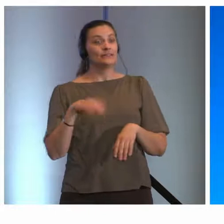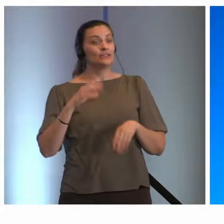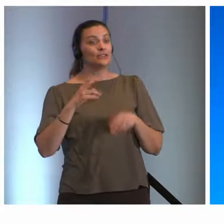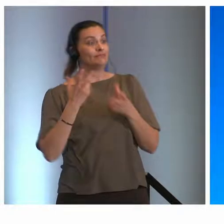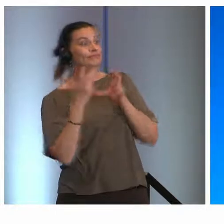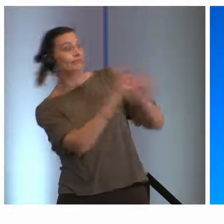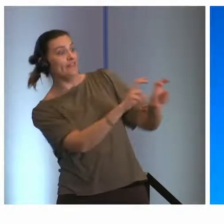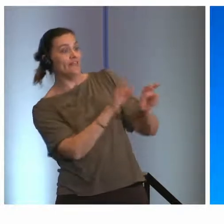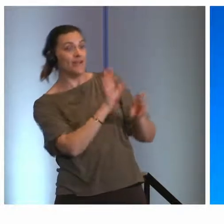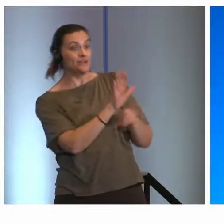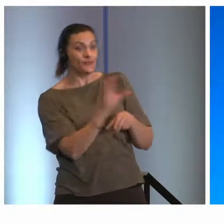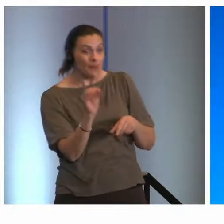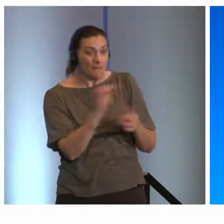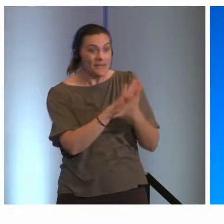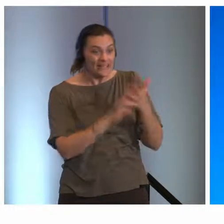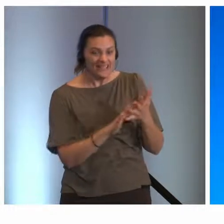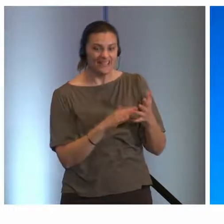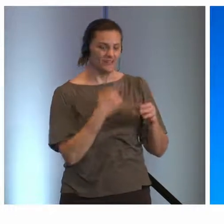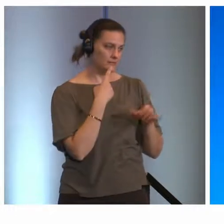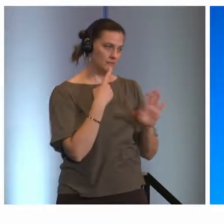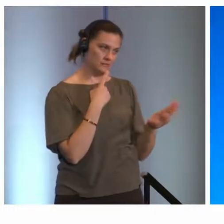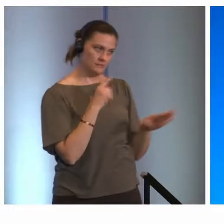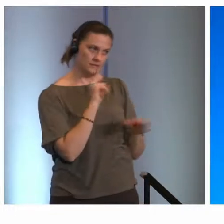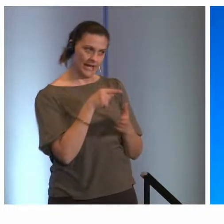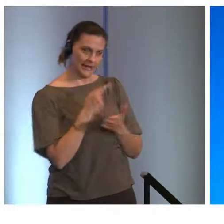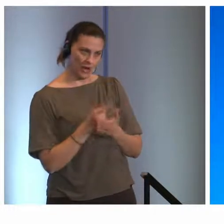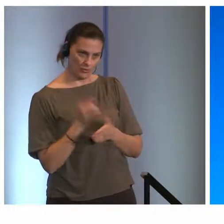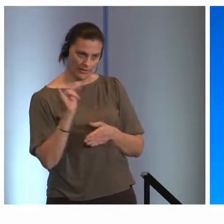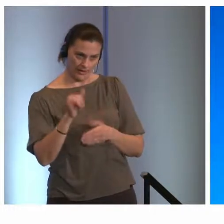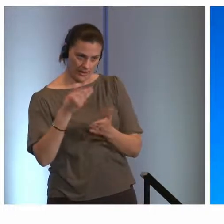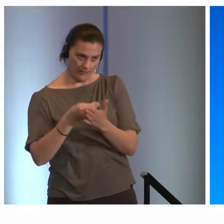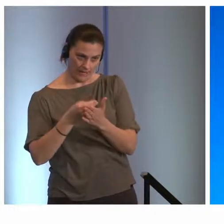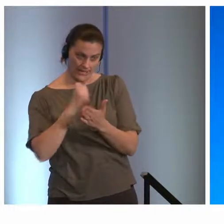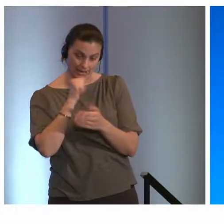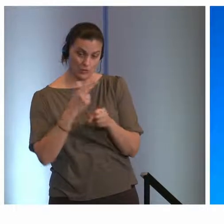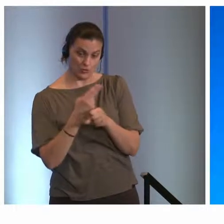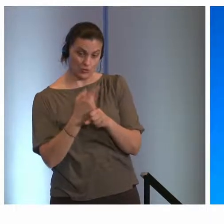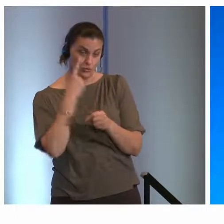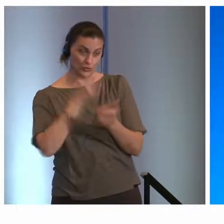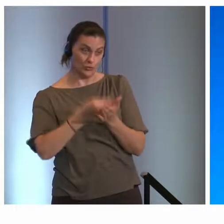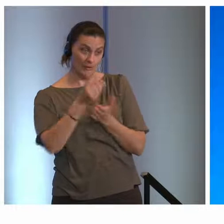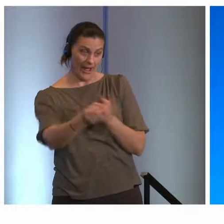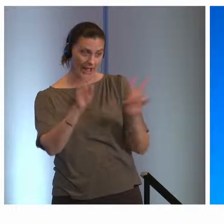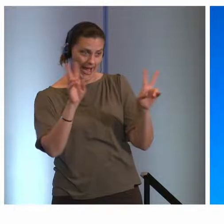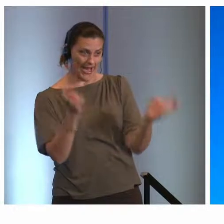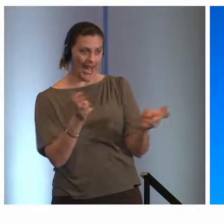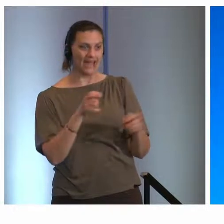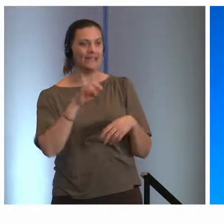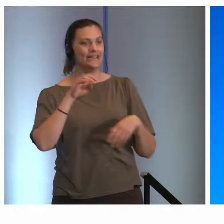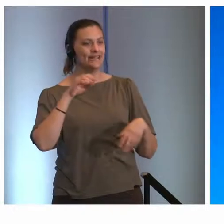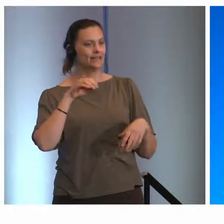and shareholders. -- and we guarantee that none of that 490 billion is being used to buy an ego space rocket